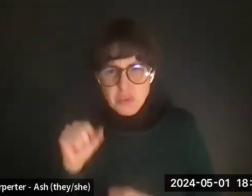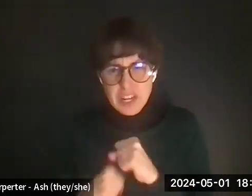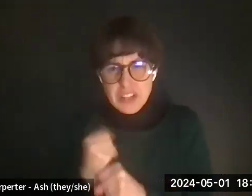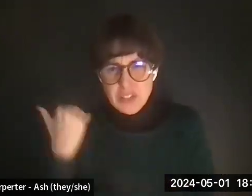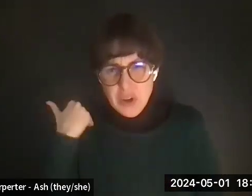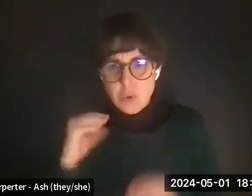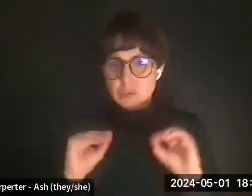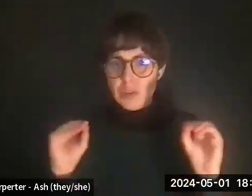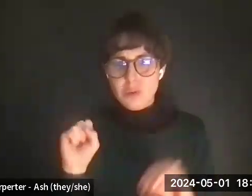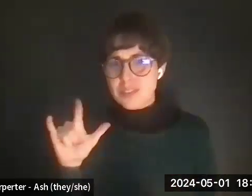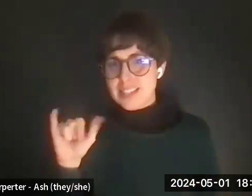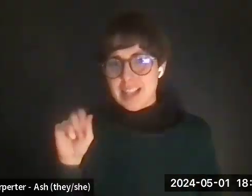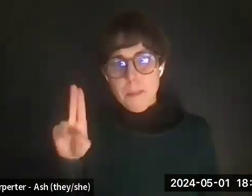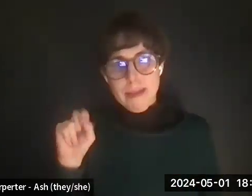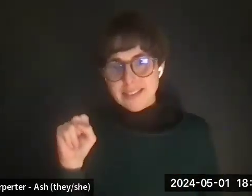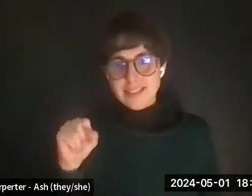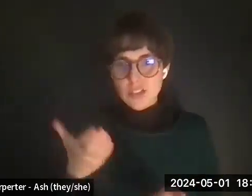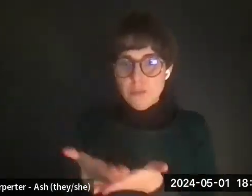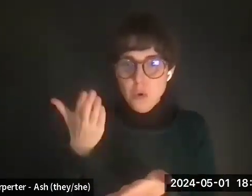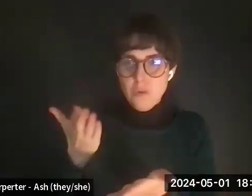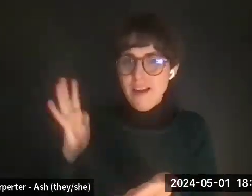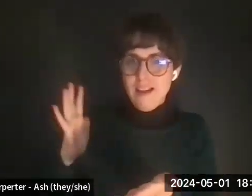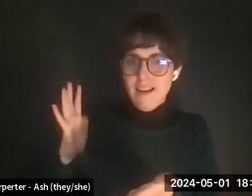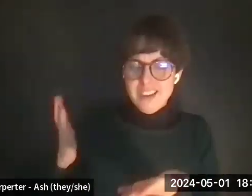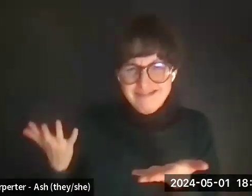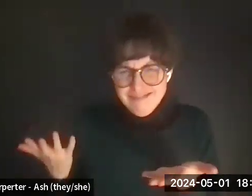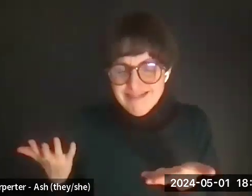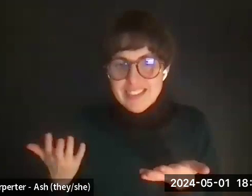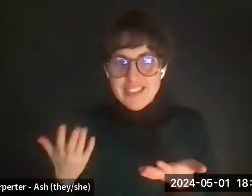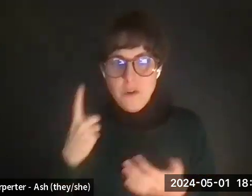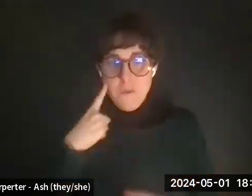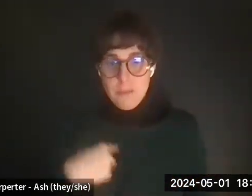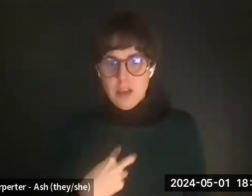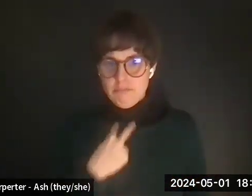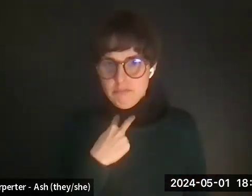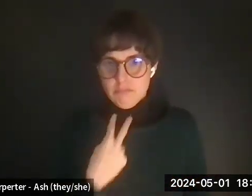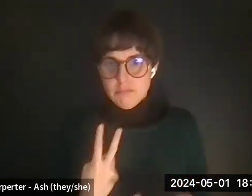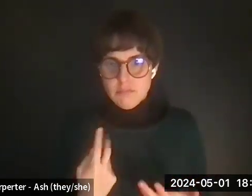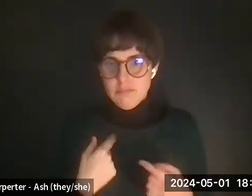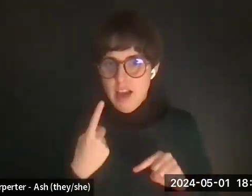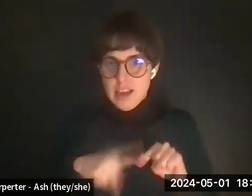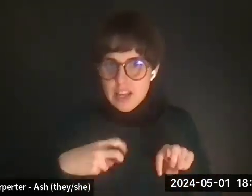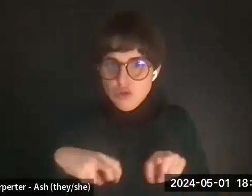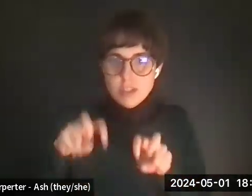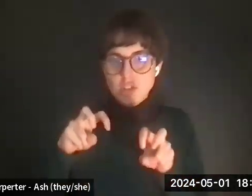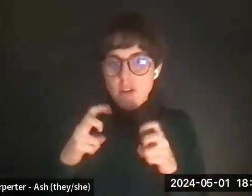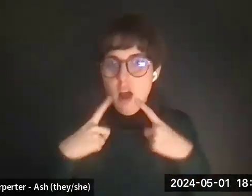of the stuff that's today. So unfortunately, like I'm kind of stuck where I can't seem to transition and get certified in Washington.